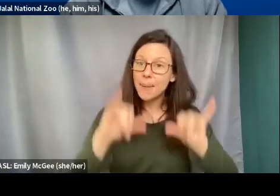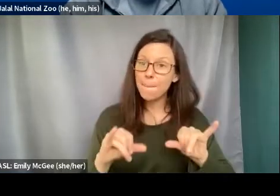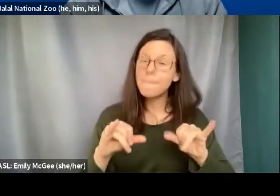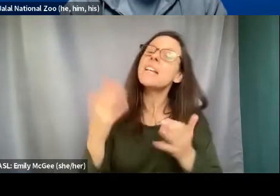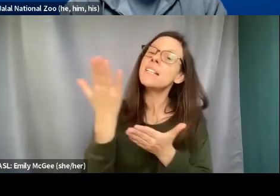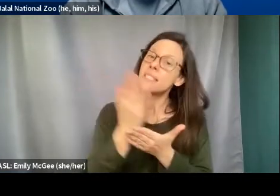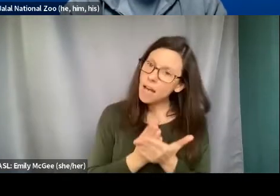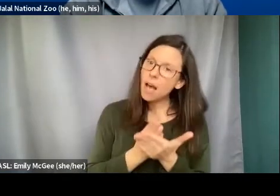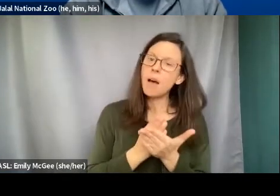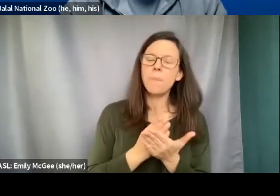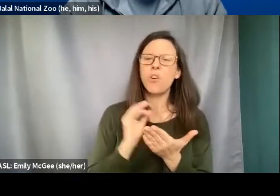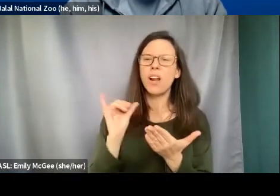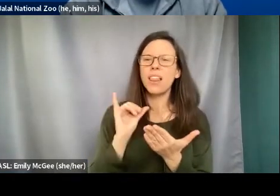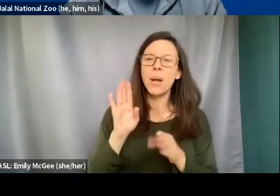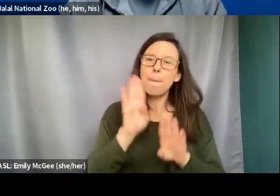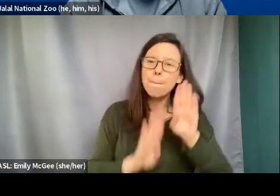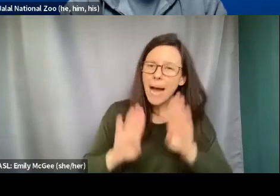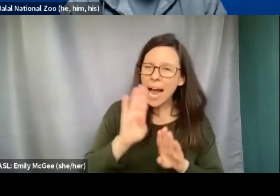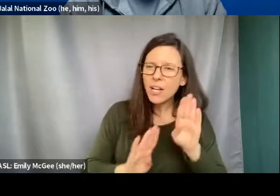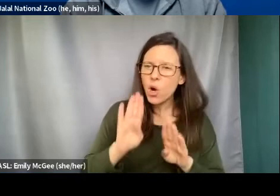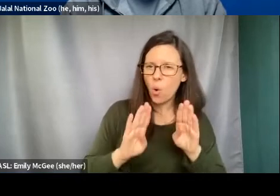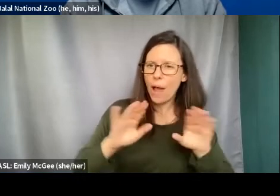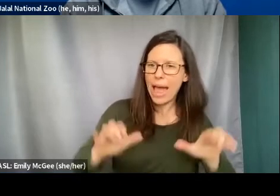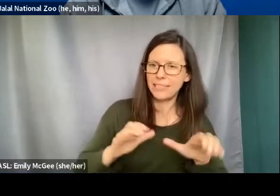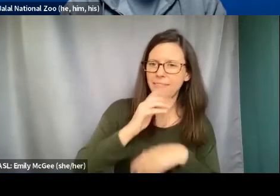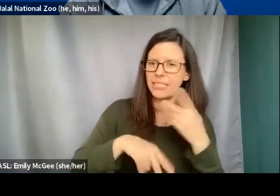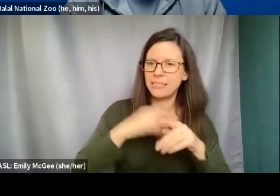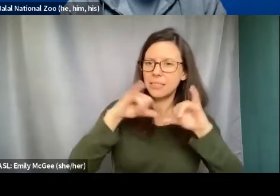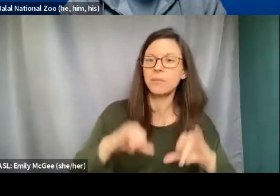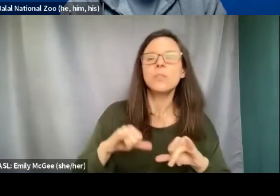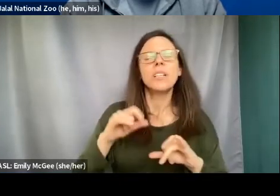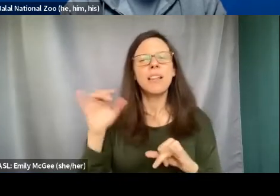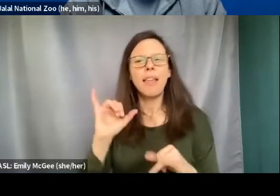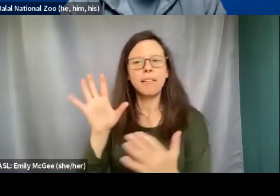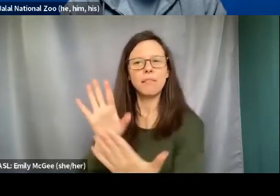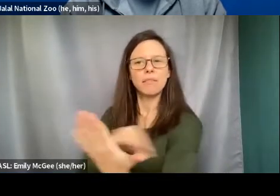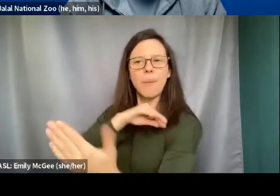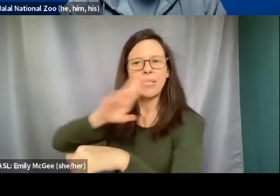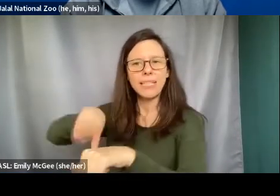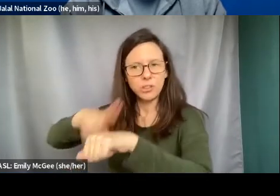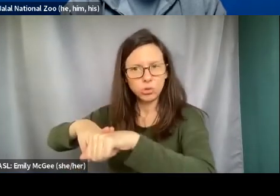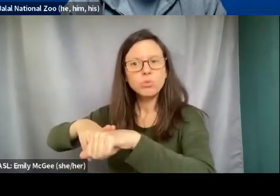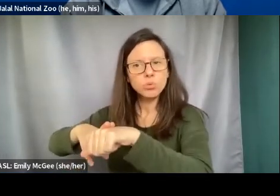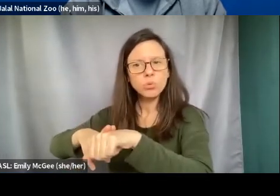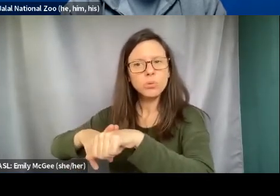recreating with the aerobic bacteria to clean, and then we have the chemically treated systems at the